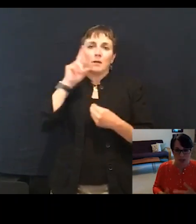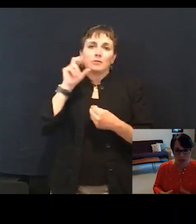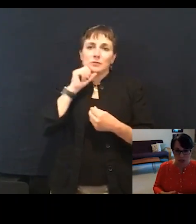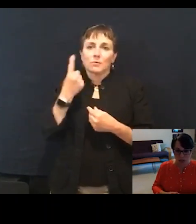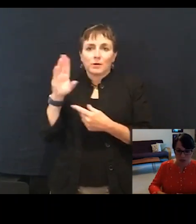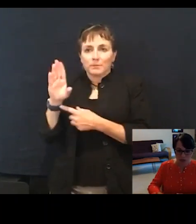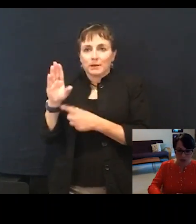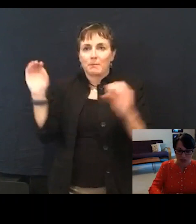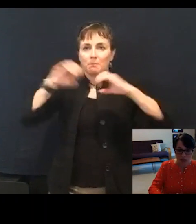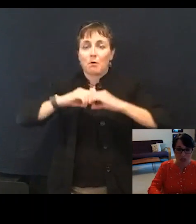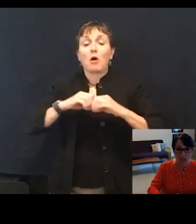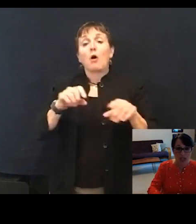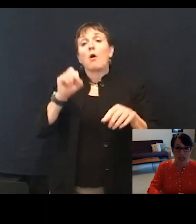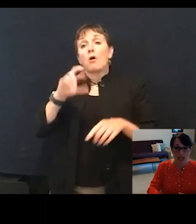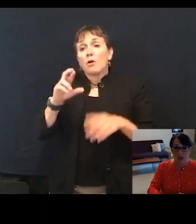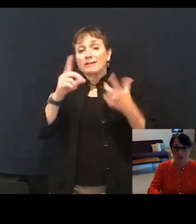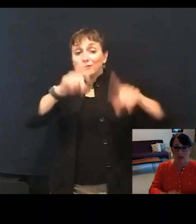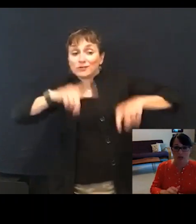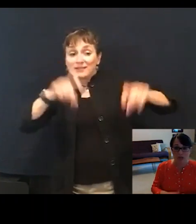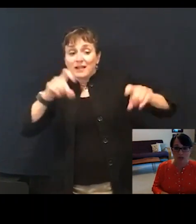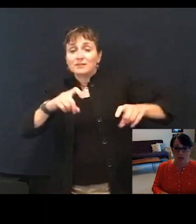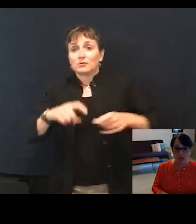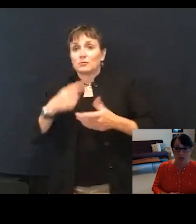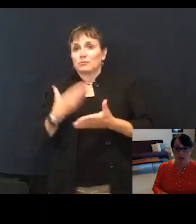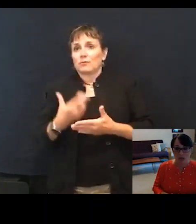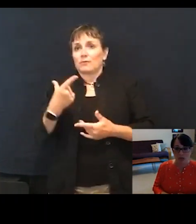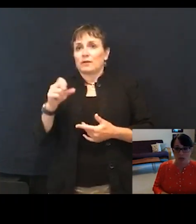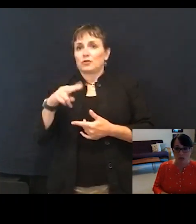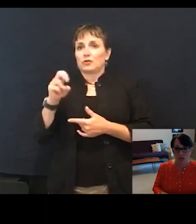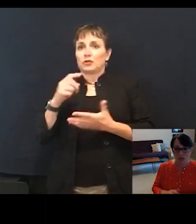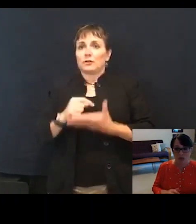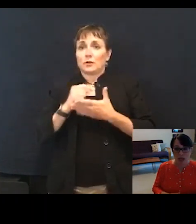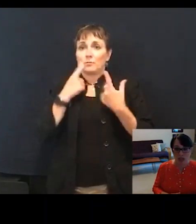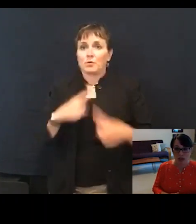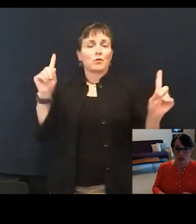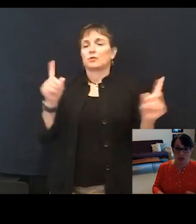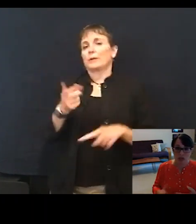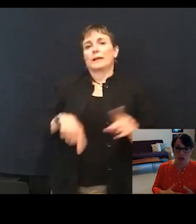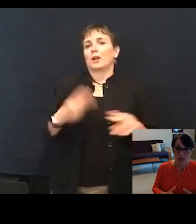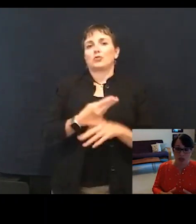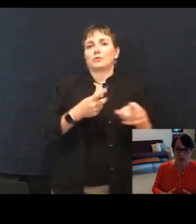therapy was effective. However, they're still going to be useful for evaluating the recombination